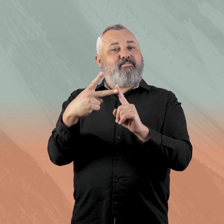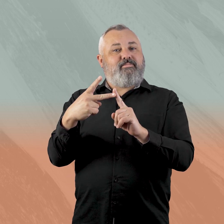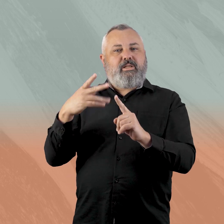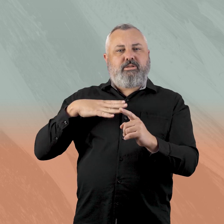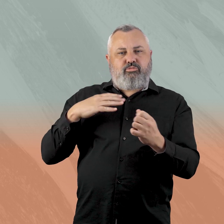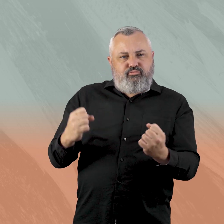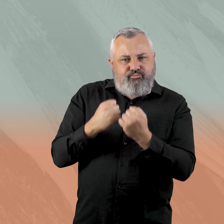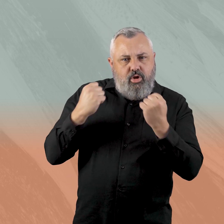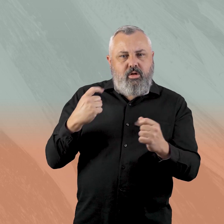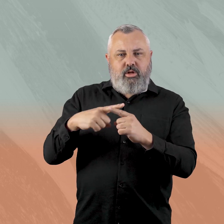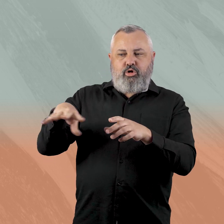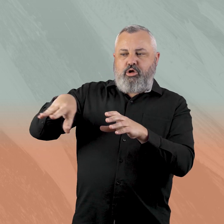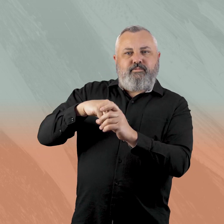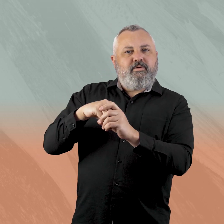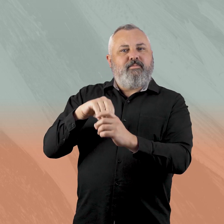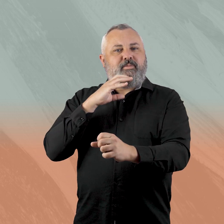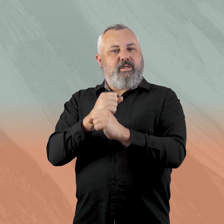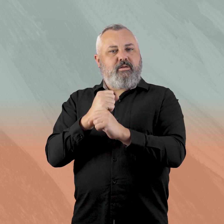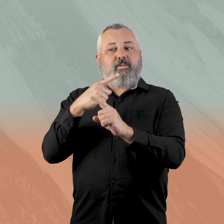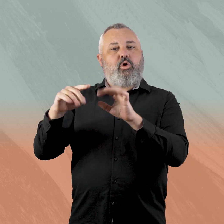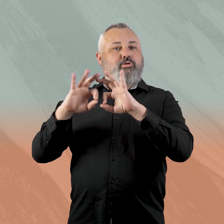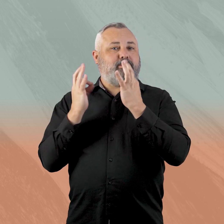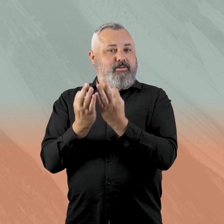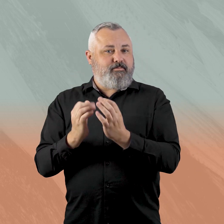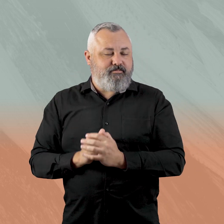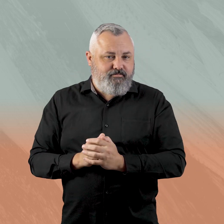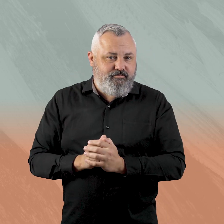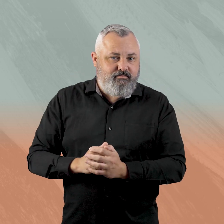Priority 2: Strong and inclusive governments and organisations.